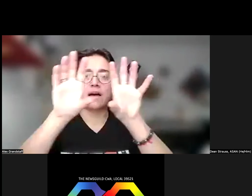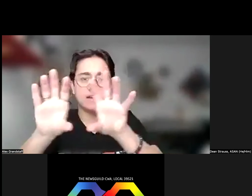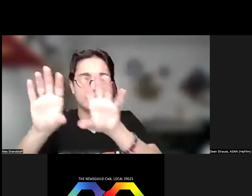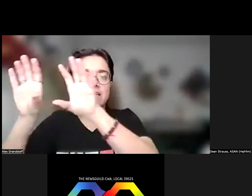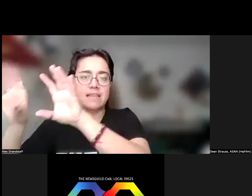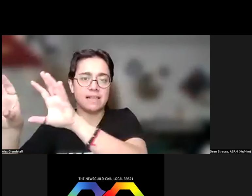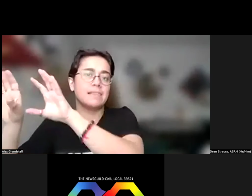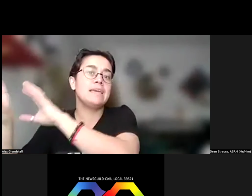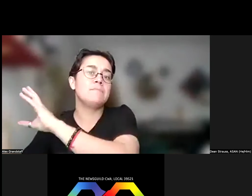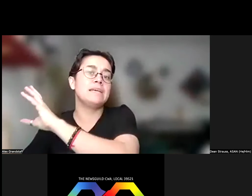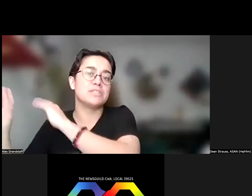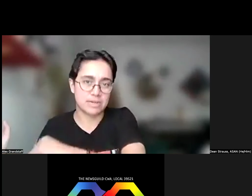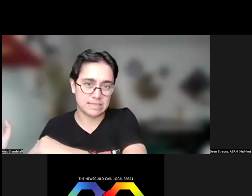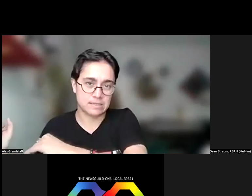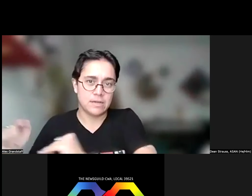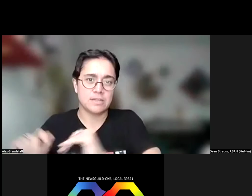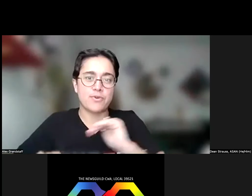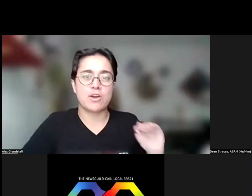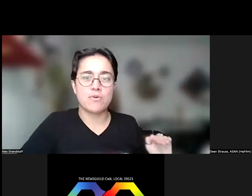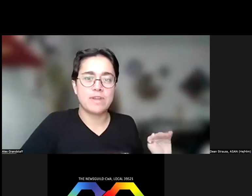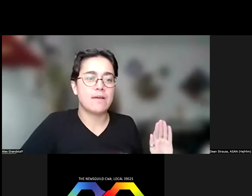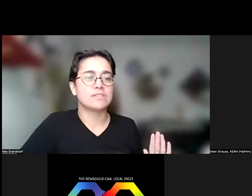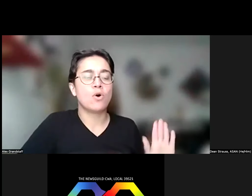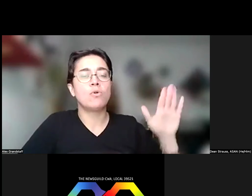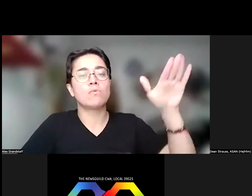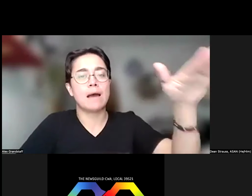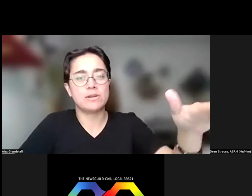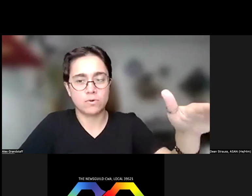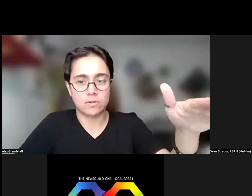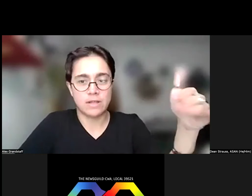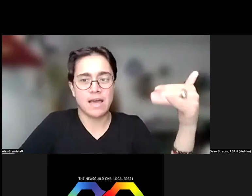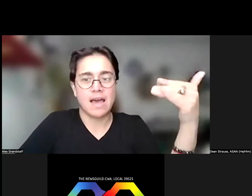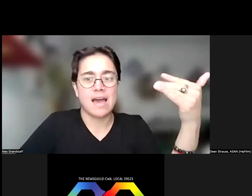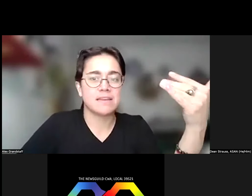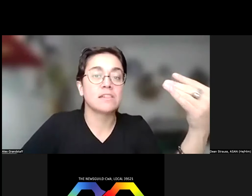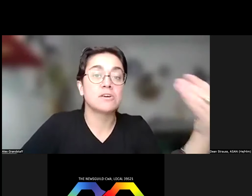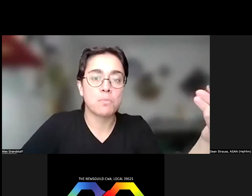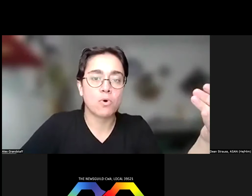that event took place really far back in the past, and there is often